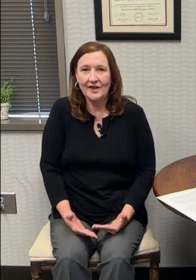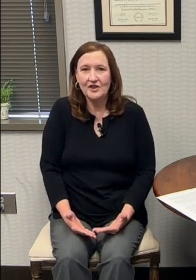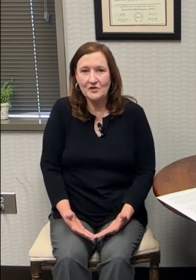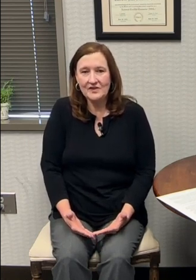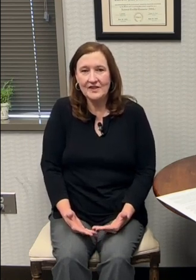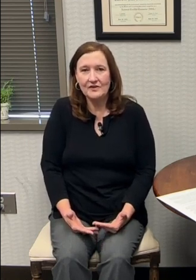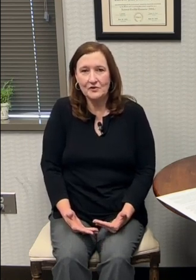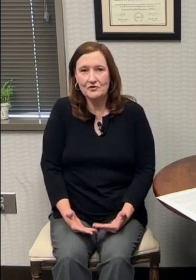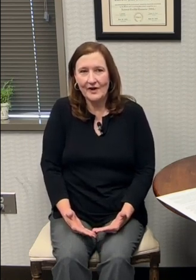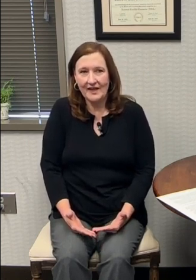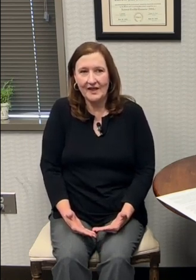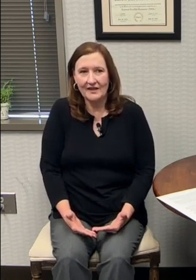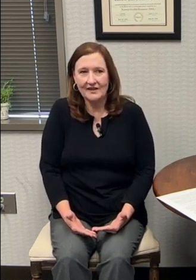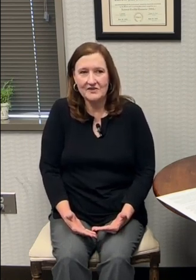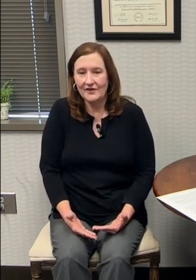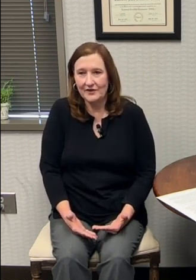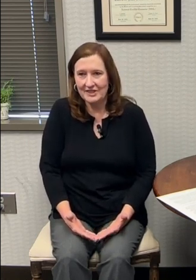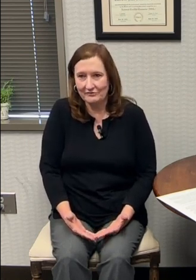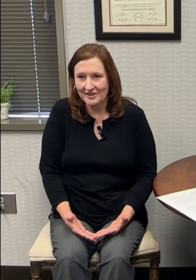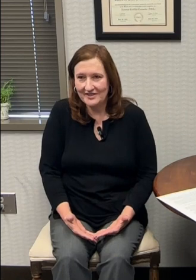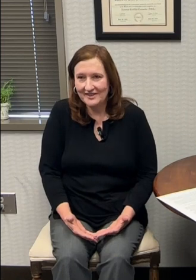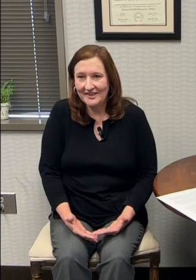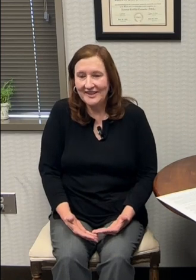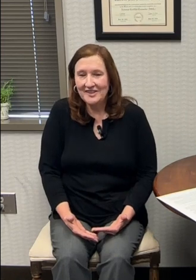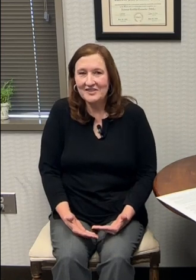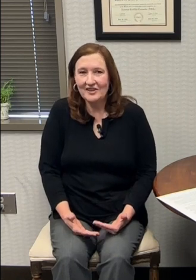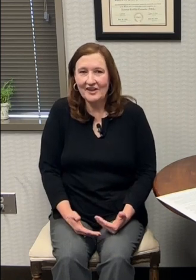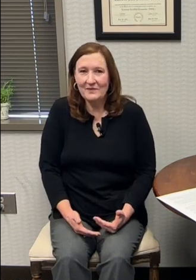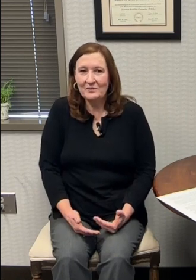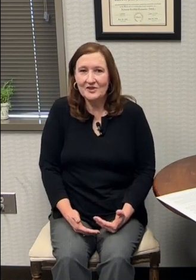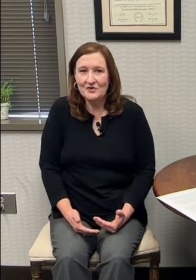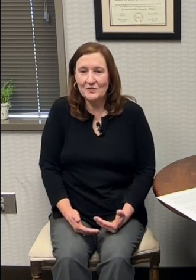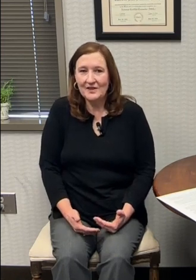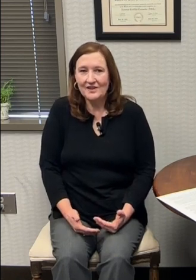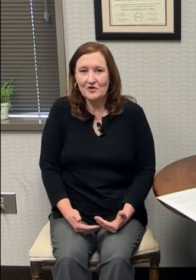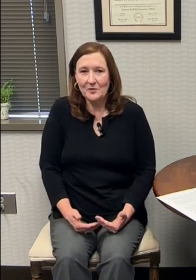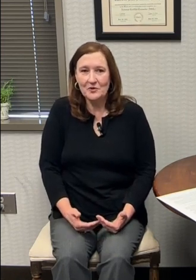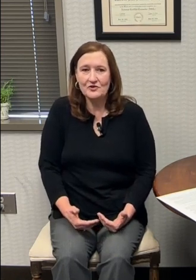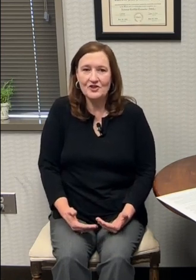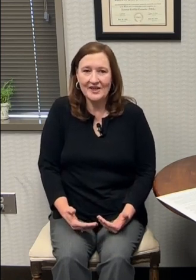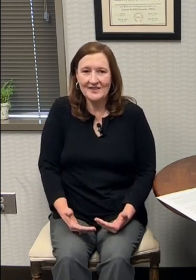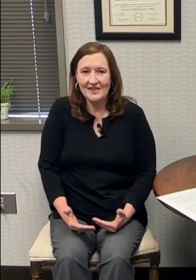and usually their training is very different a lot of people assume that interpreters just need